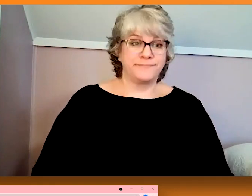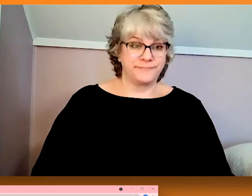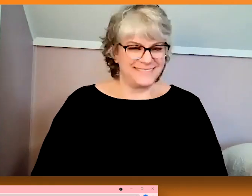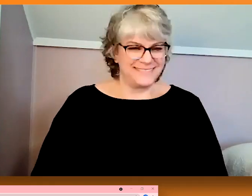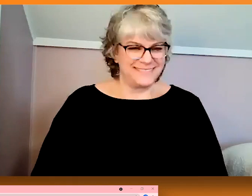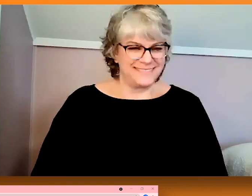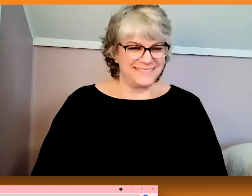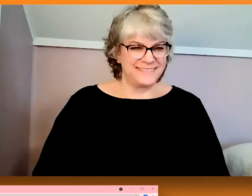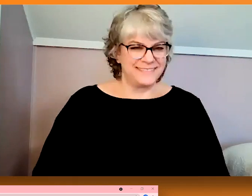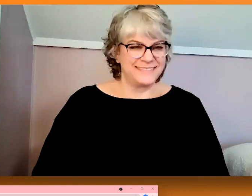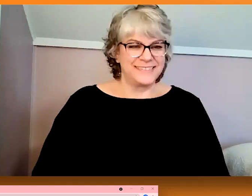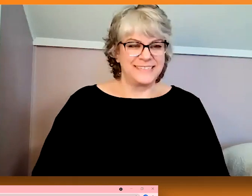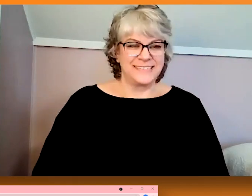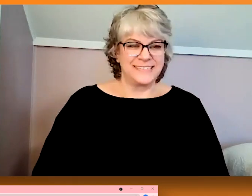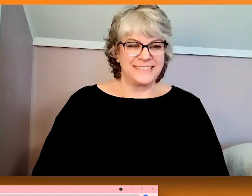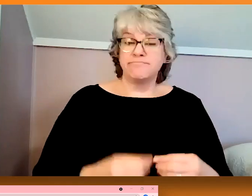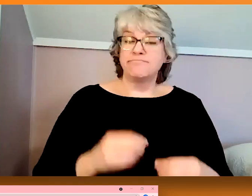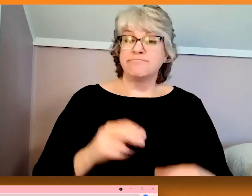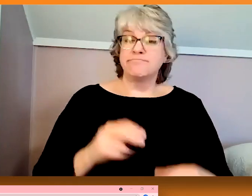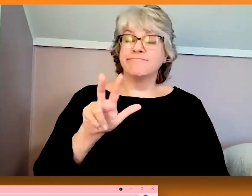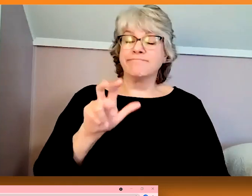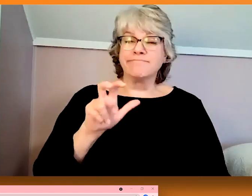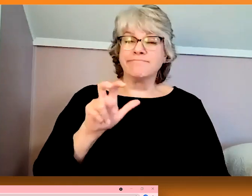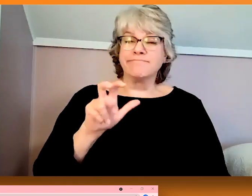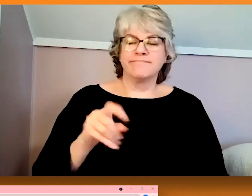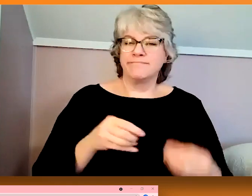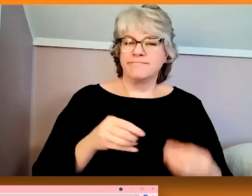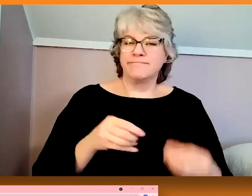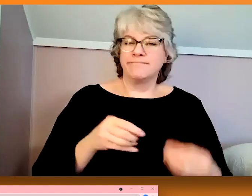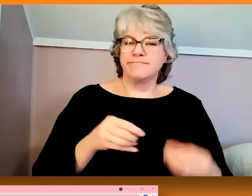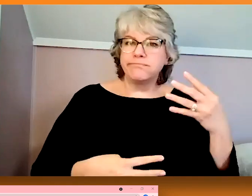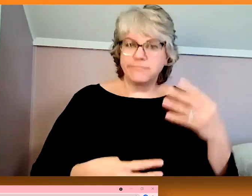So right away, you can see how many results turn up.